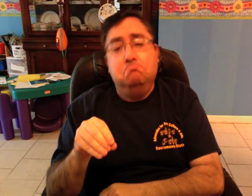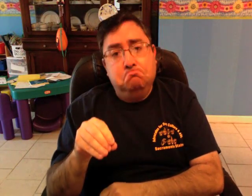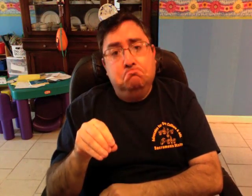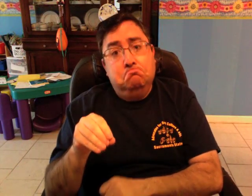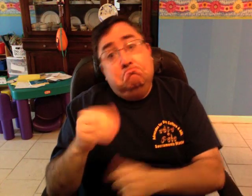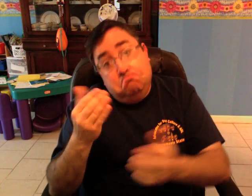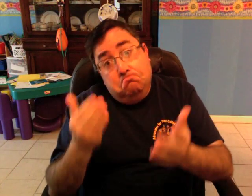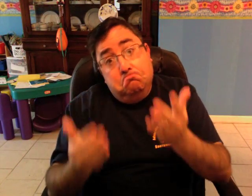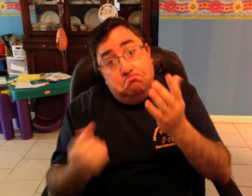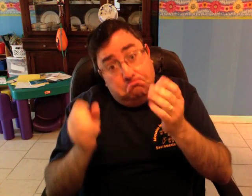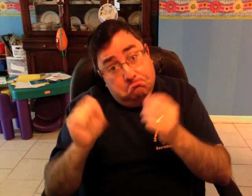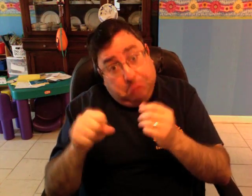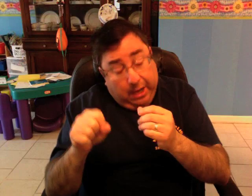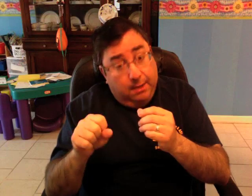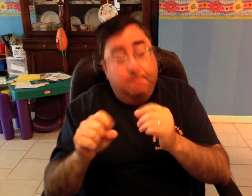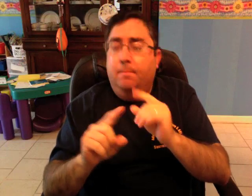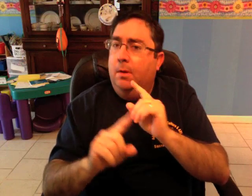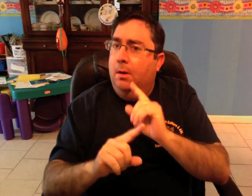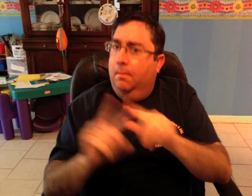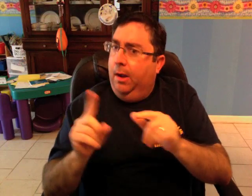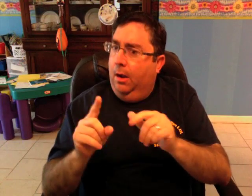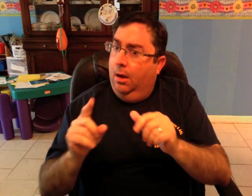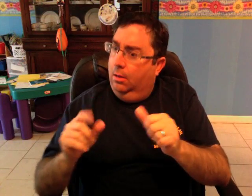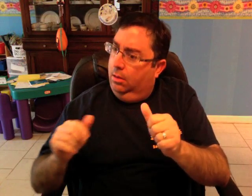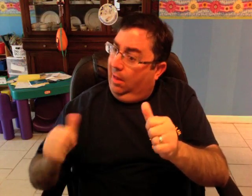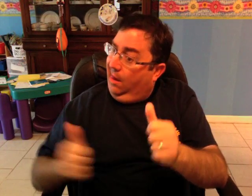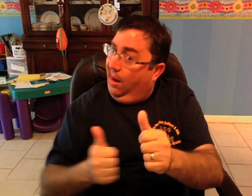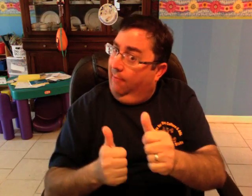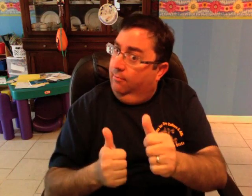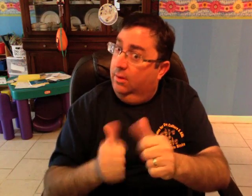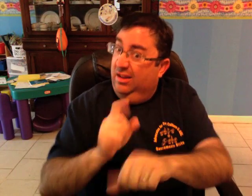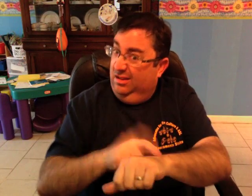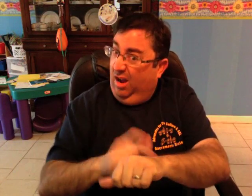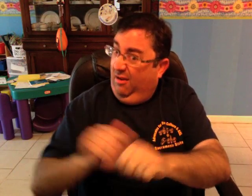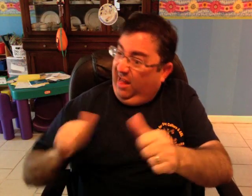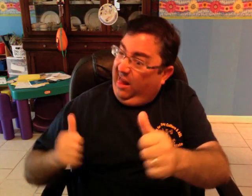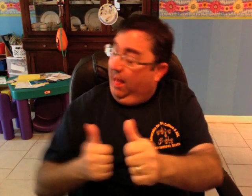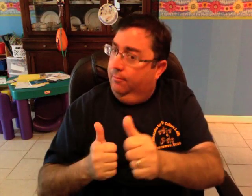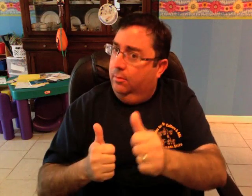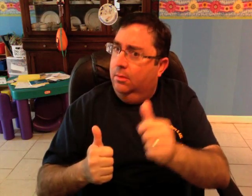It's possible, but while they're catching up,